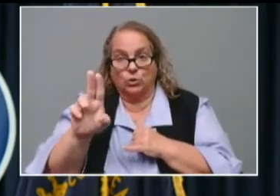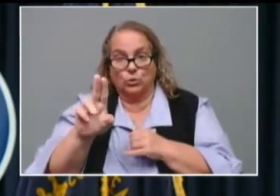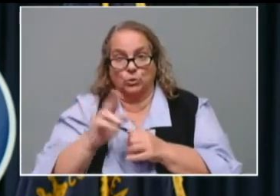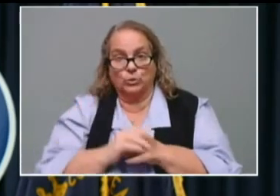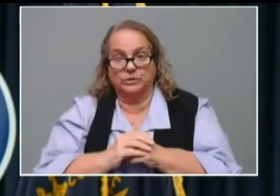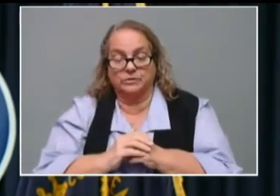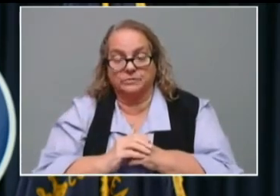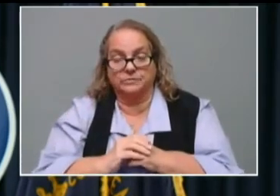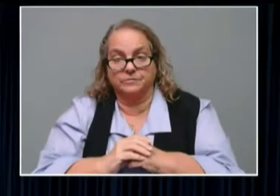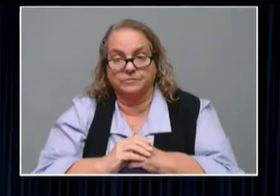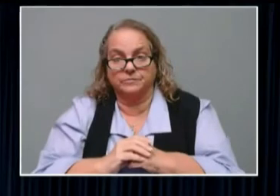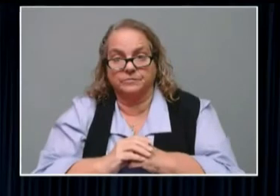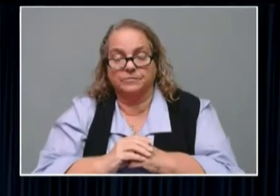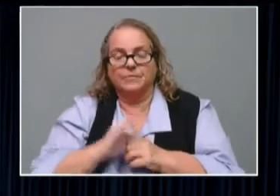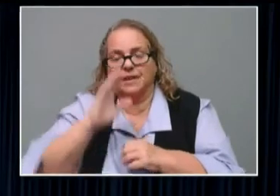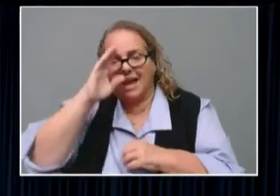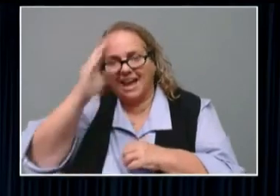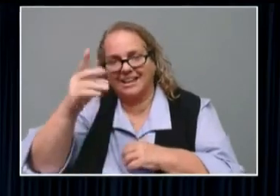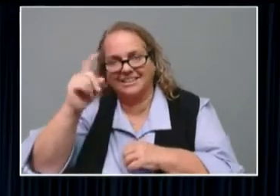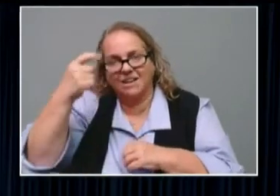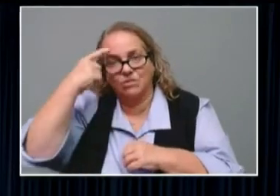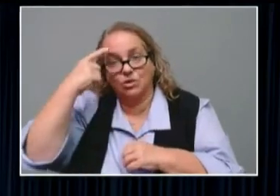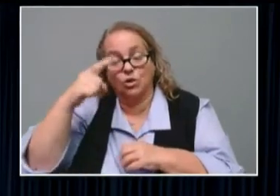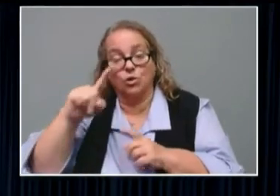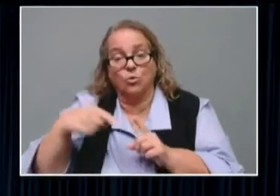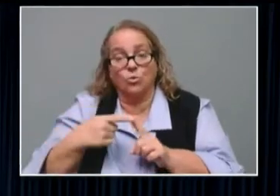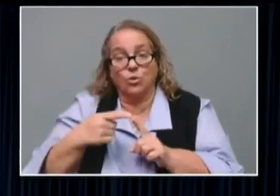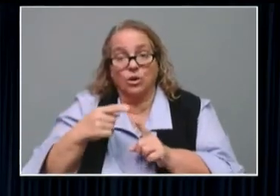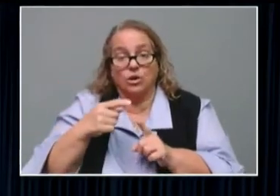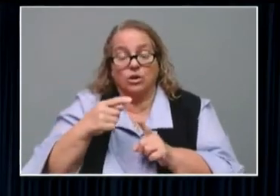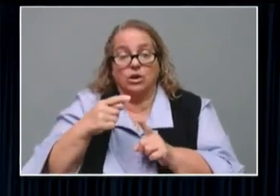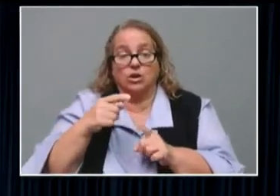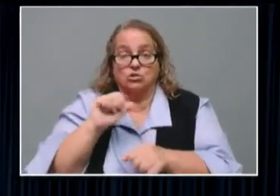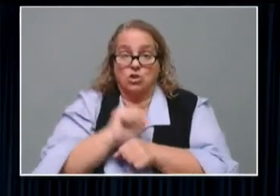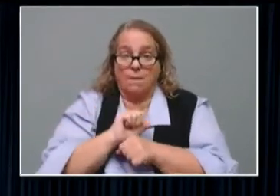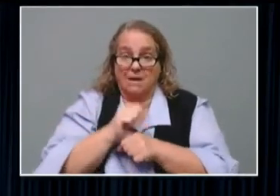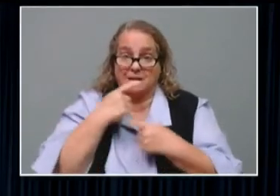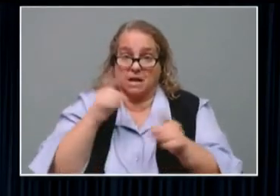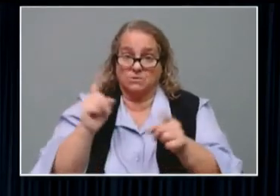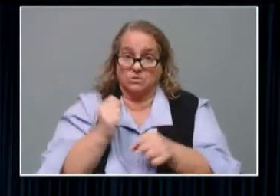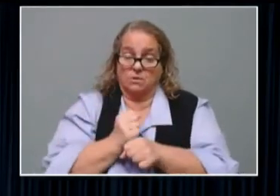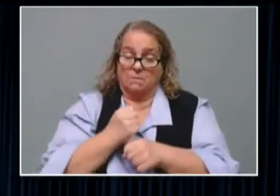Hi governor when job announcements are made and there's that wage range that's